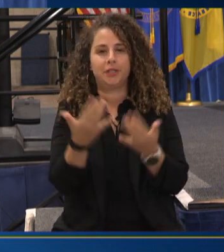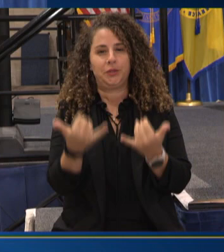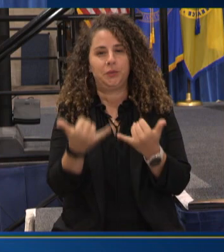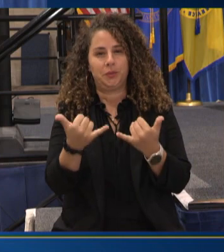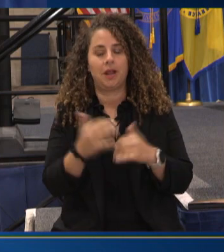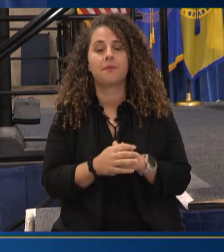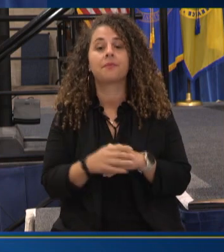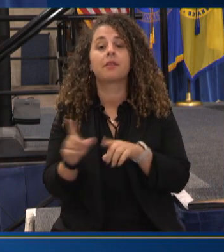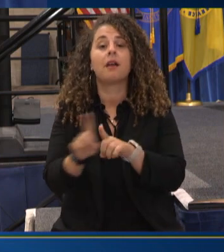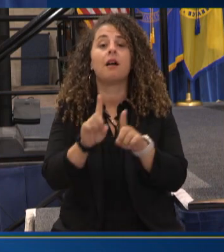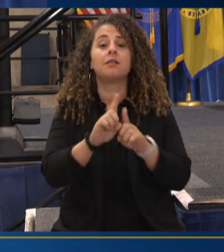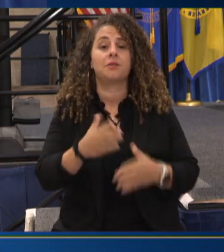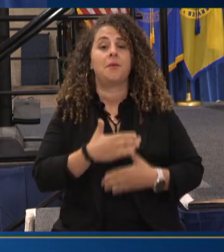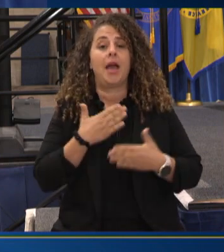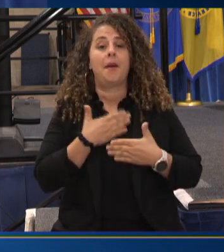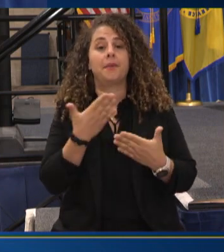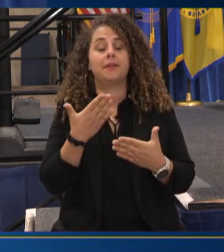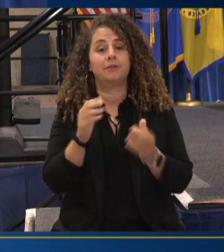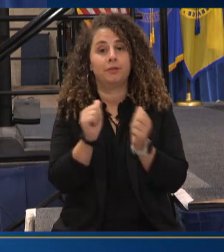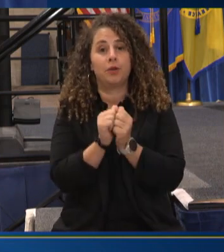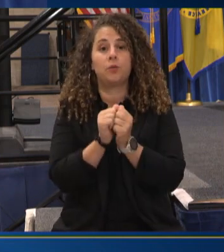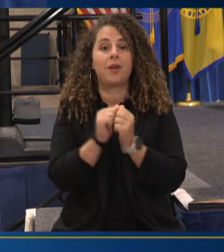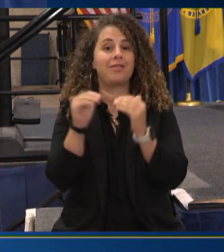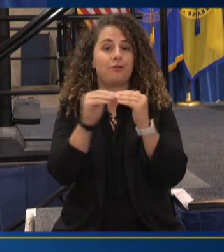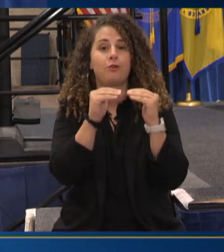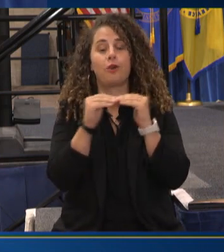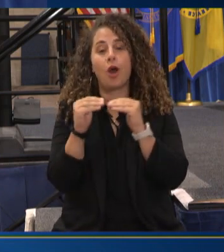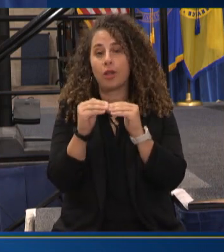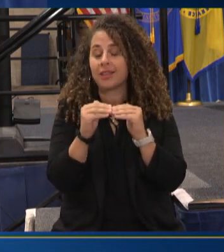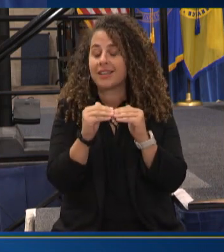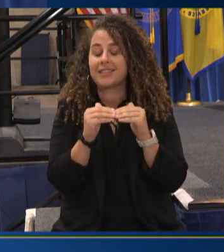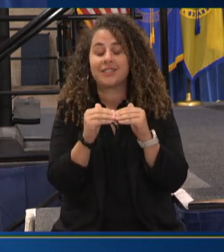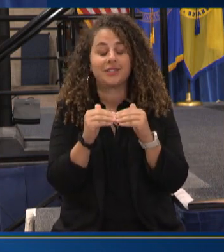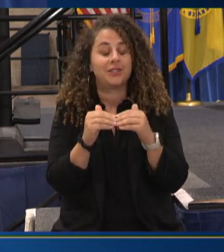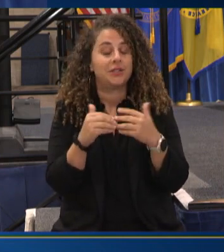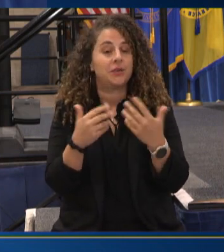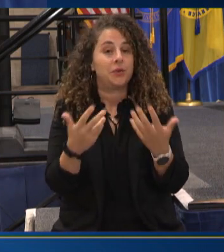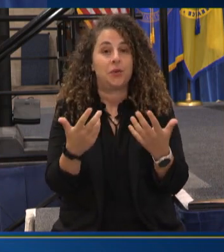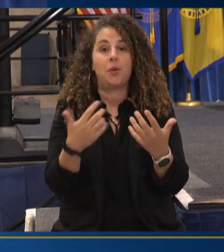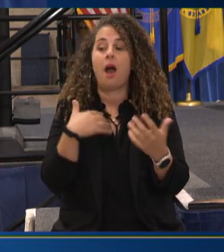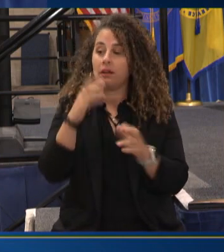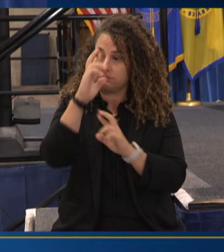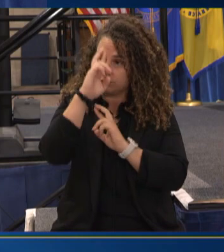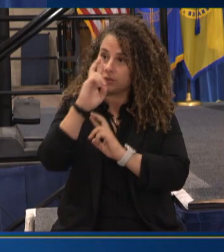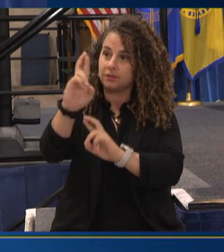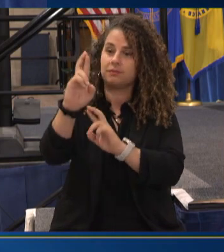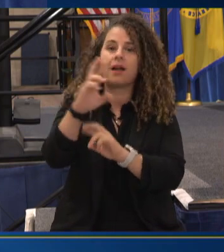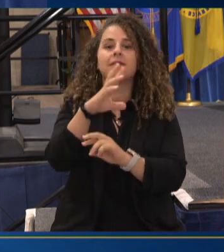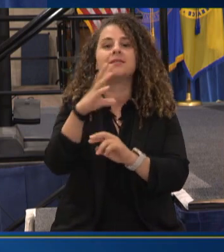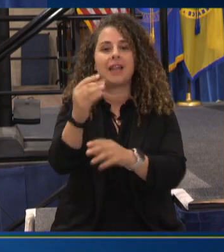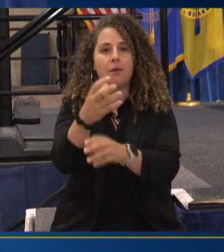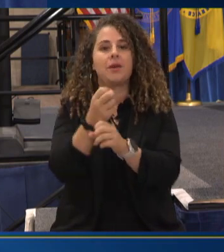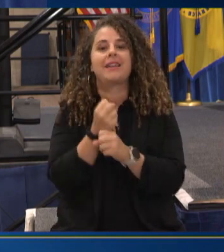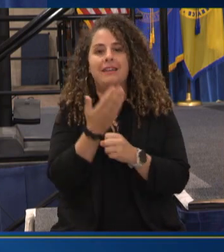Also very glad to be with colleagues who I respect. And we're getting a lot of good work done.